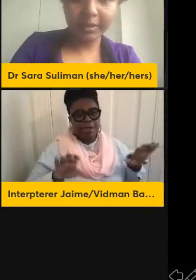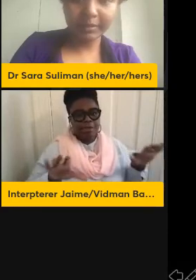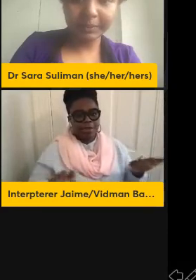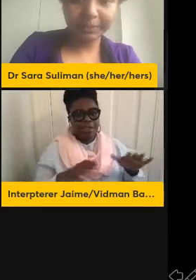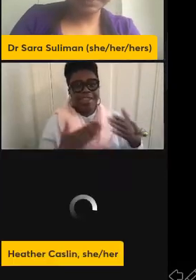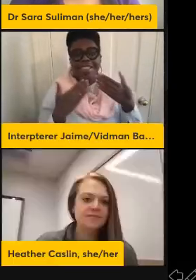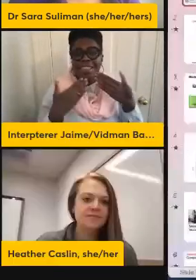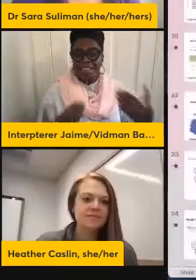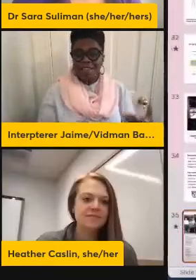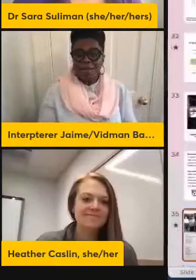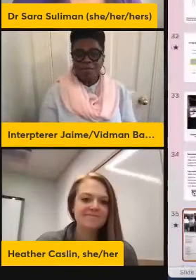that.